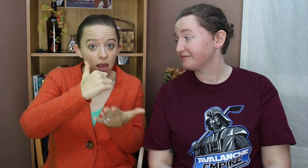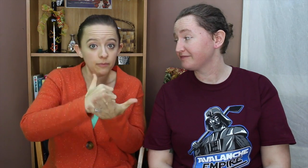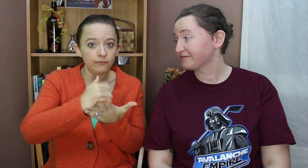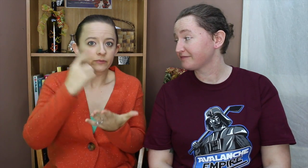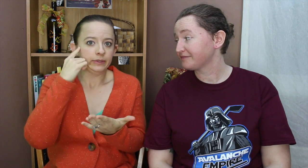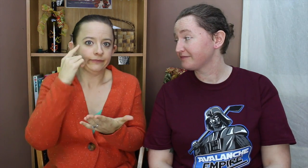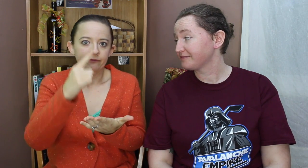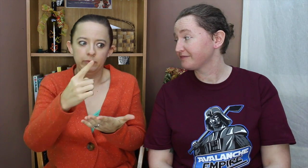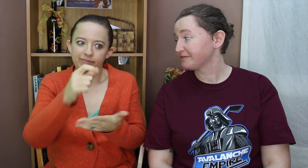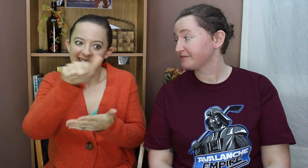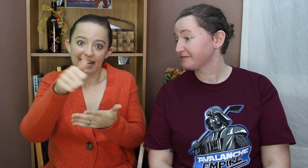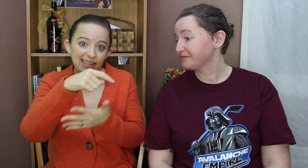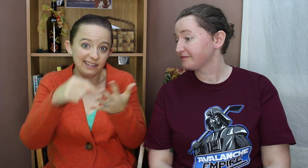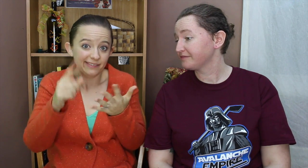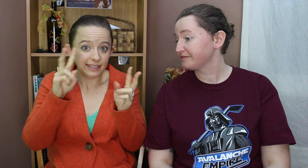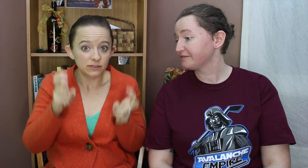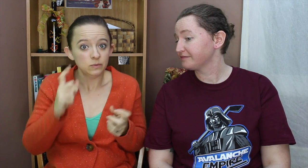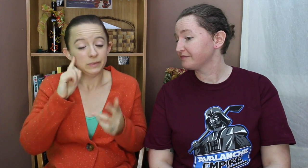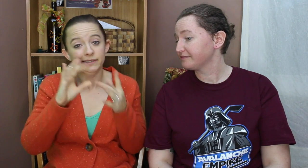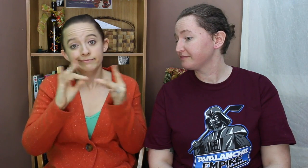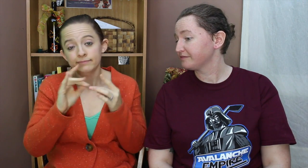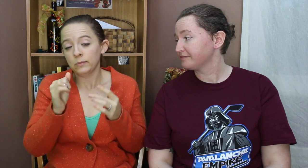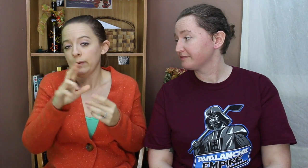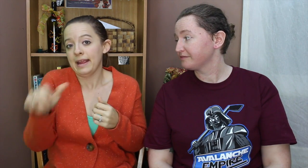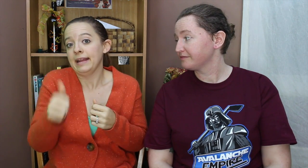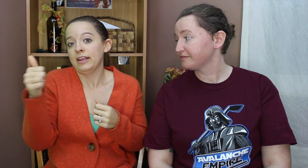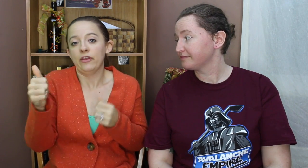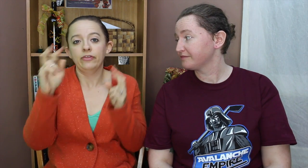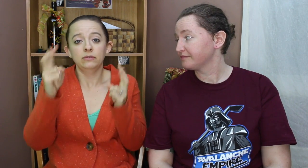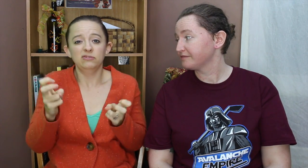anything you think woudl be helpful for any of these issues or